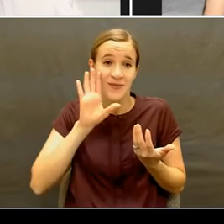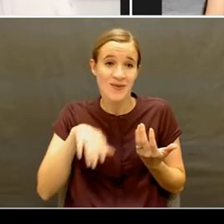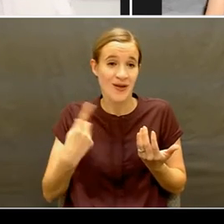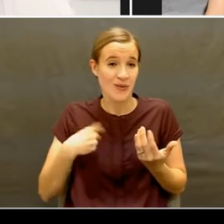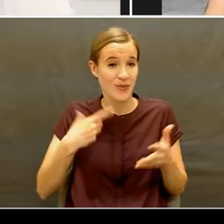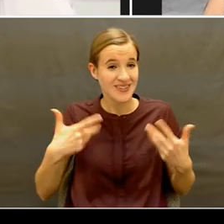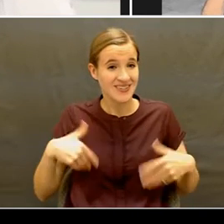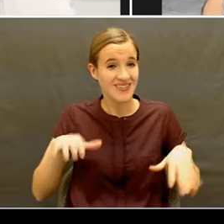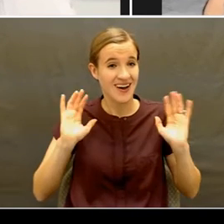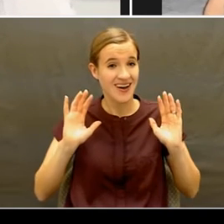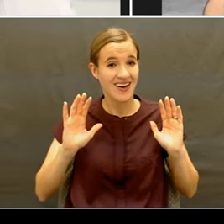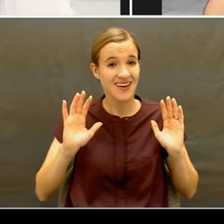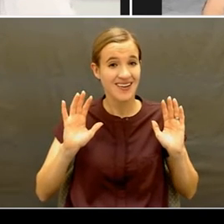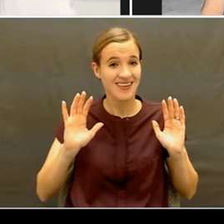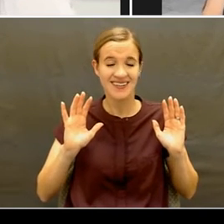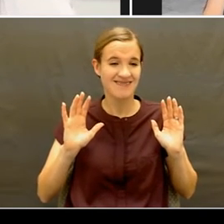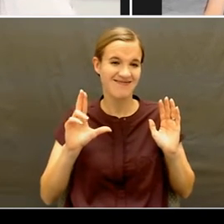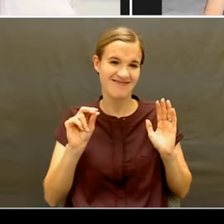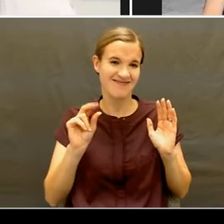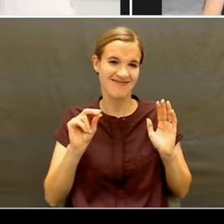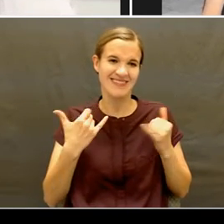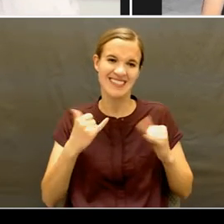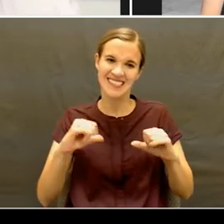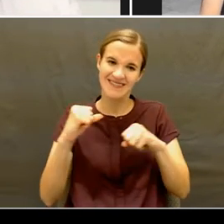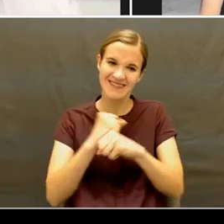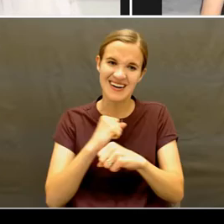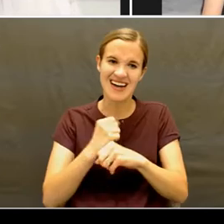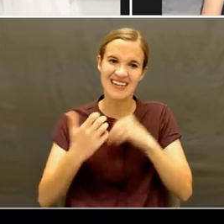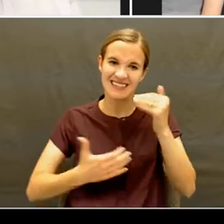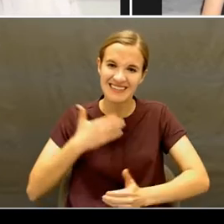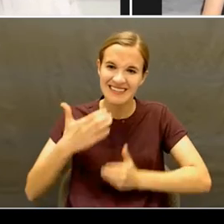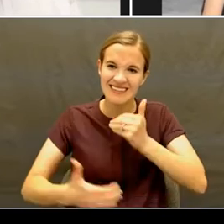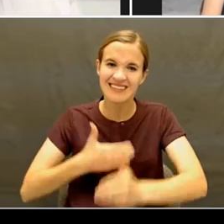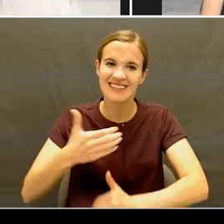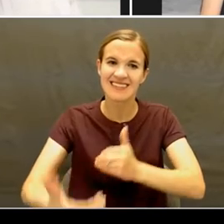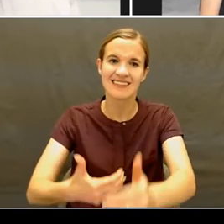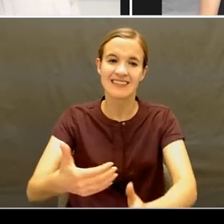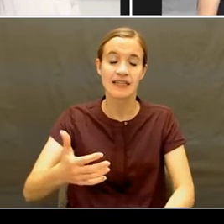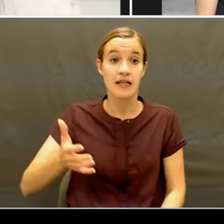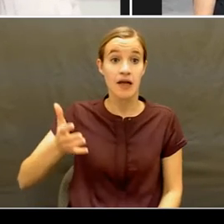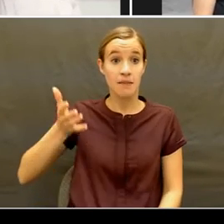Act was passed, this thing we're doing now was unimaginable, right? I mean, my goodness, this was